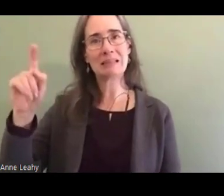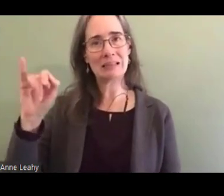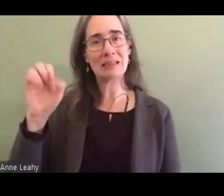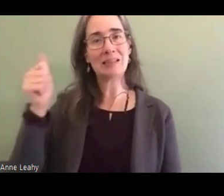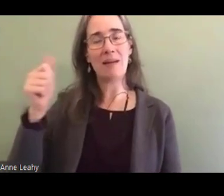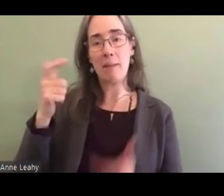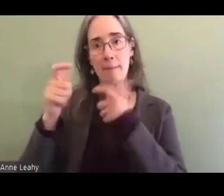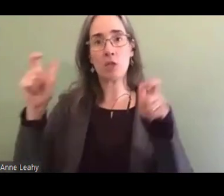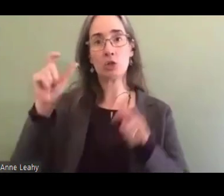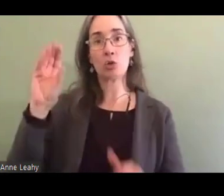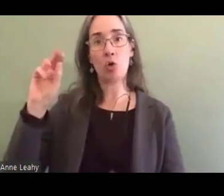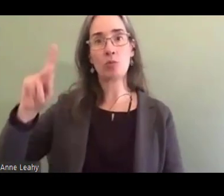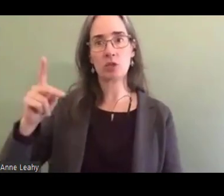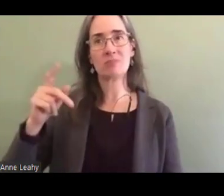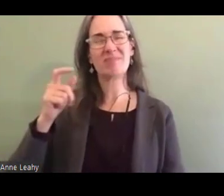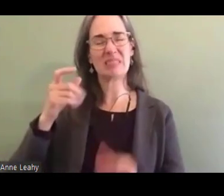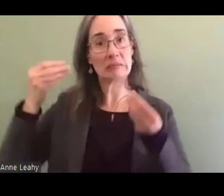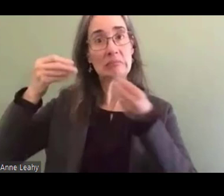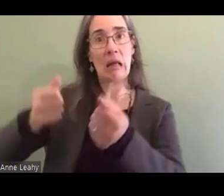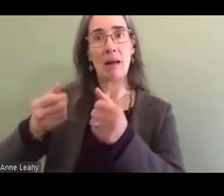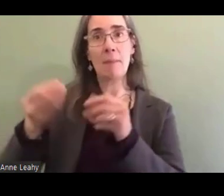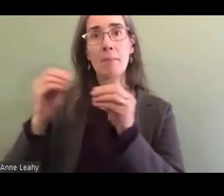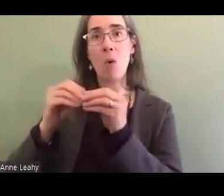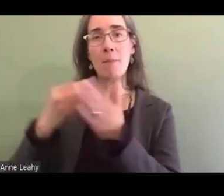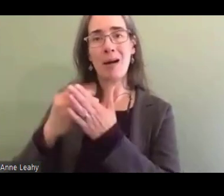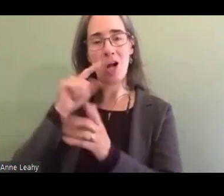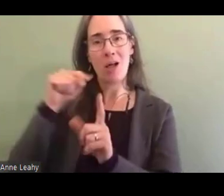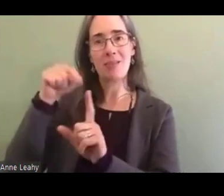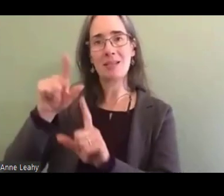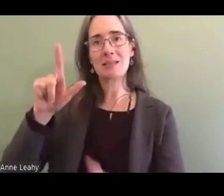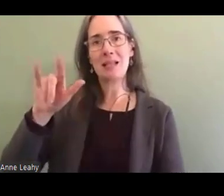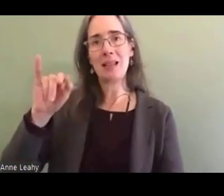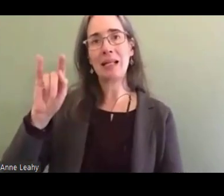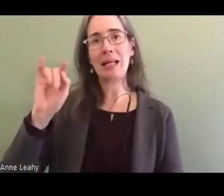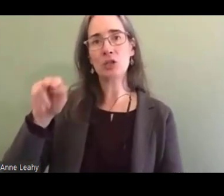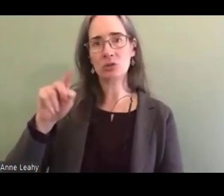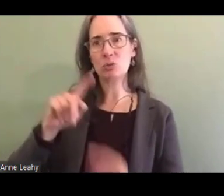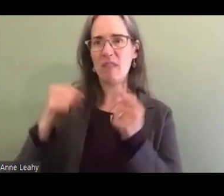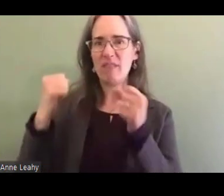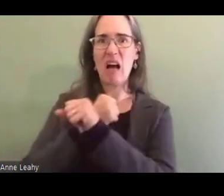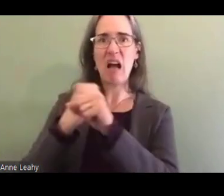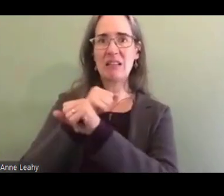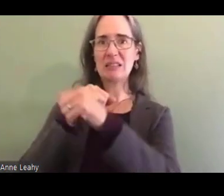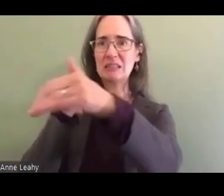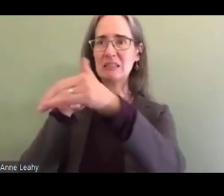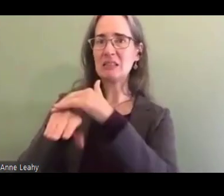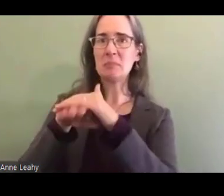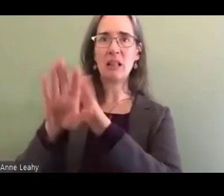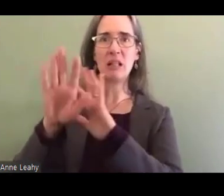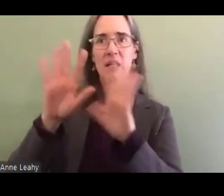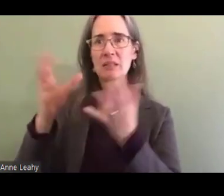has spent more money on the litigation and fighting accessibility, than they would have